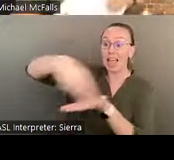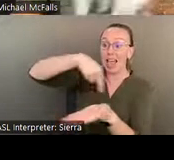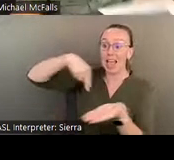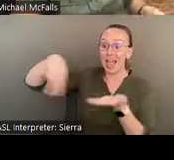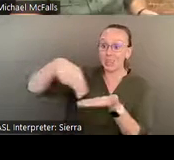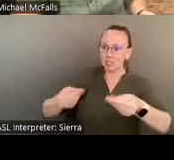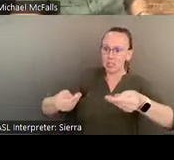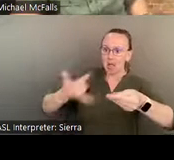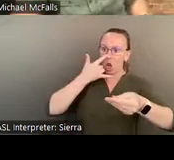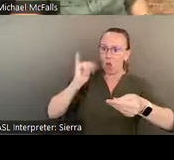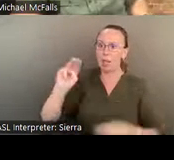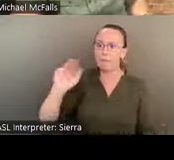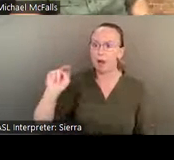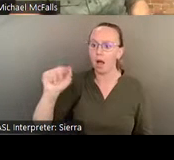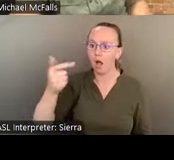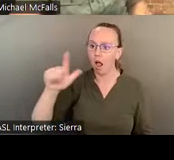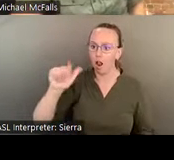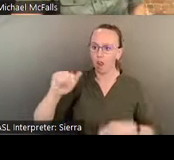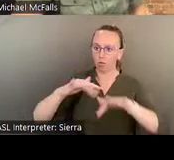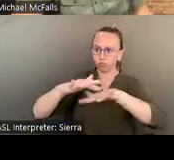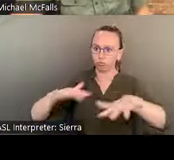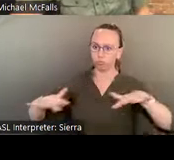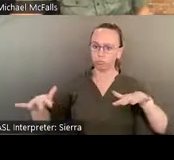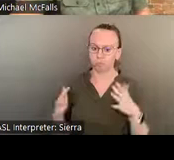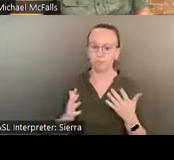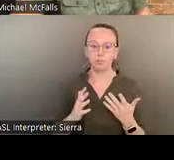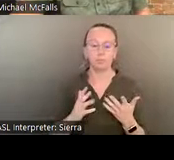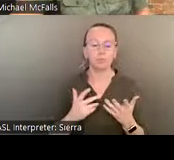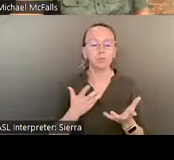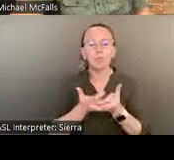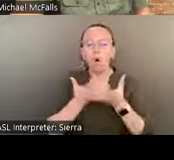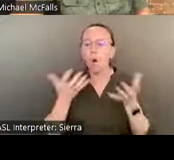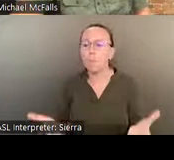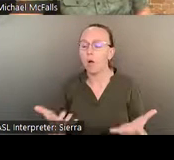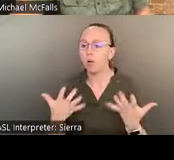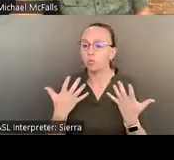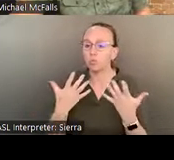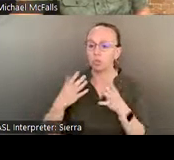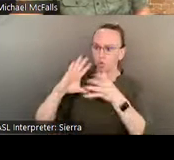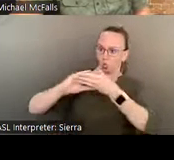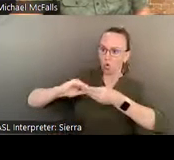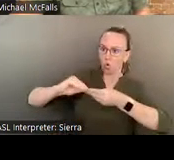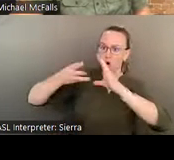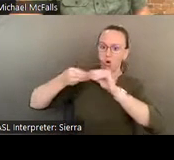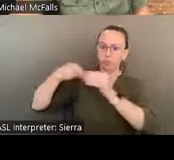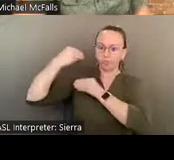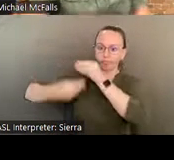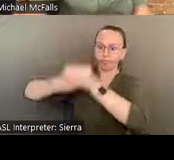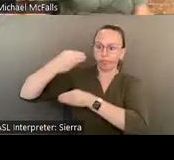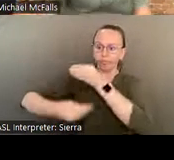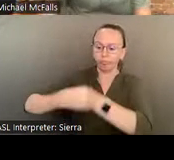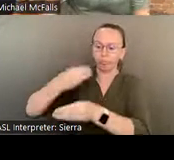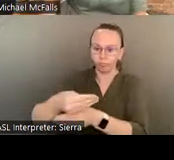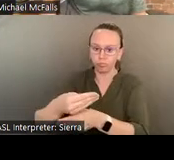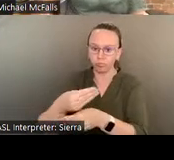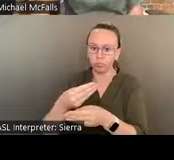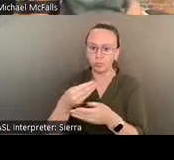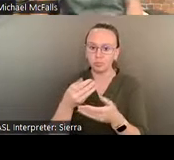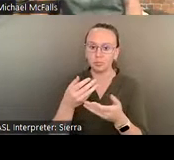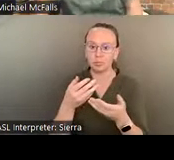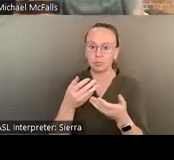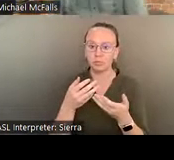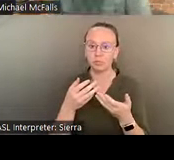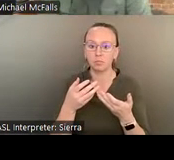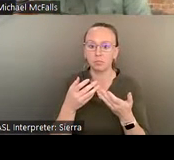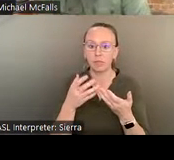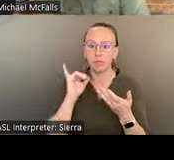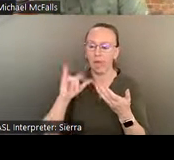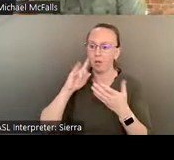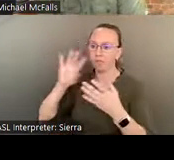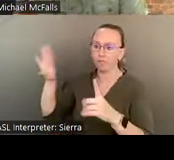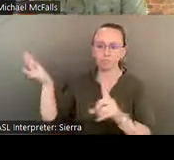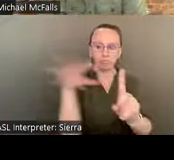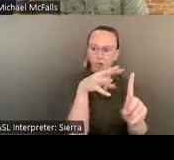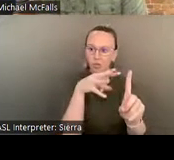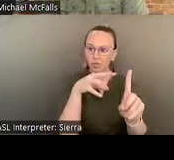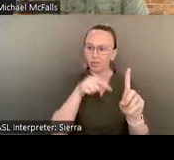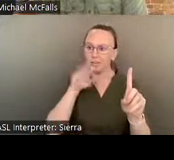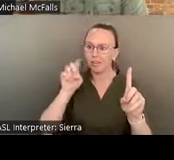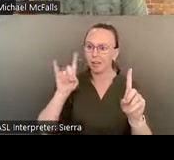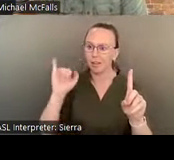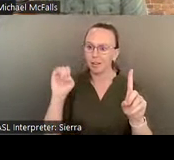There is so much folklore centered on Eddie, and I think some of this folklore myth that's